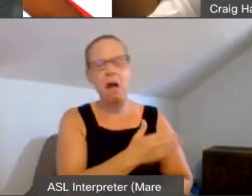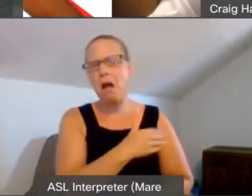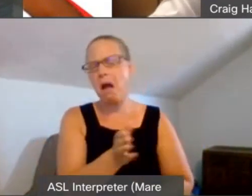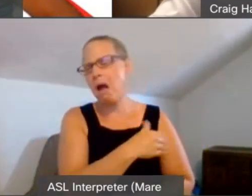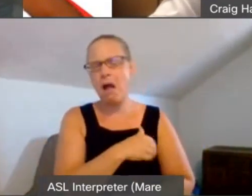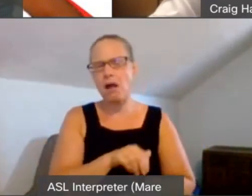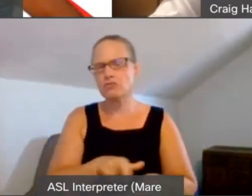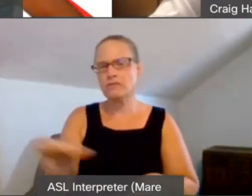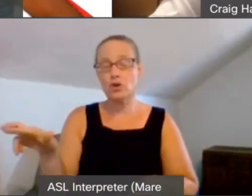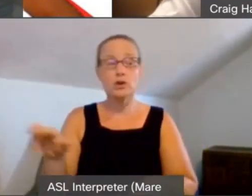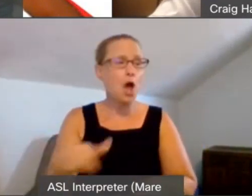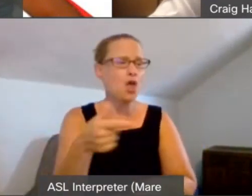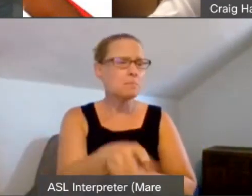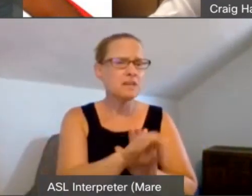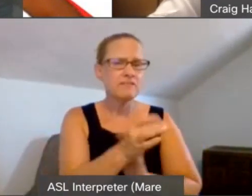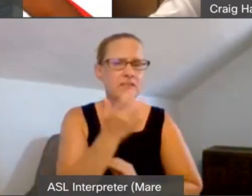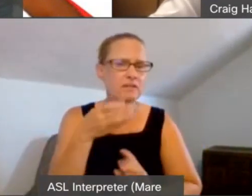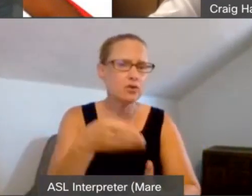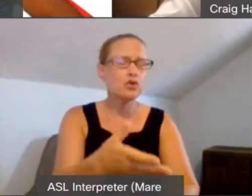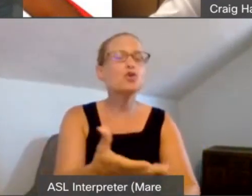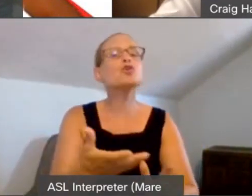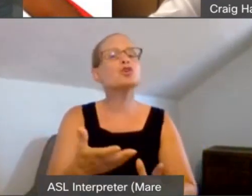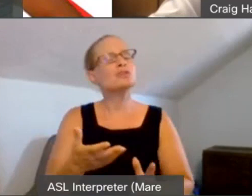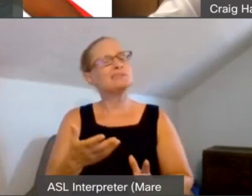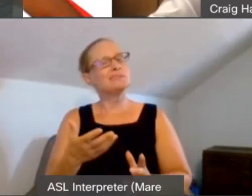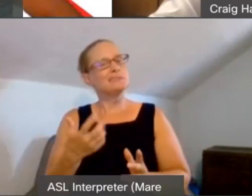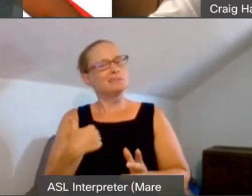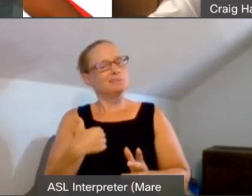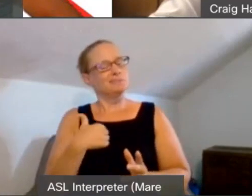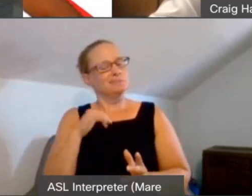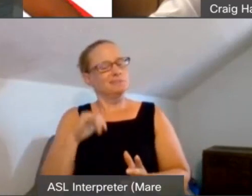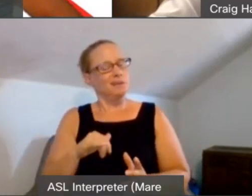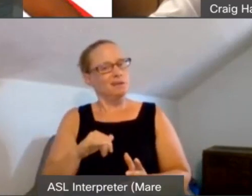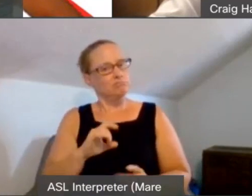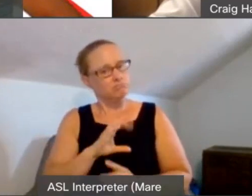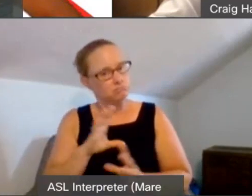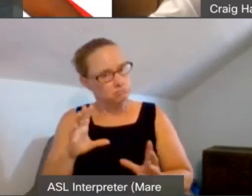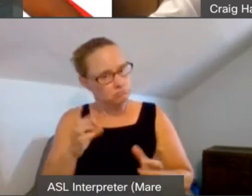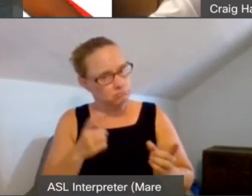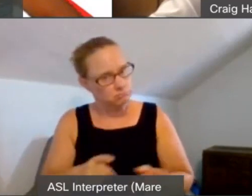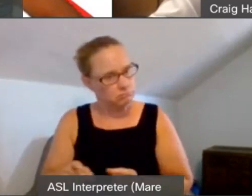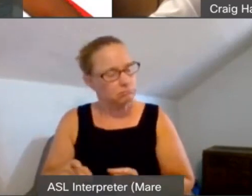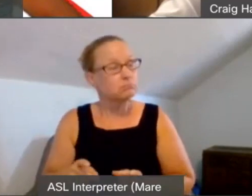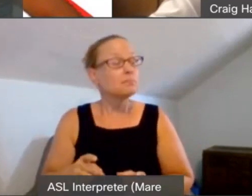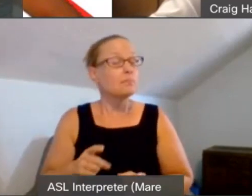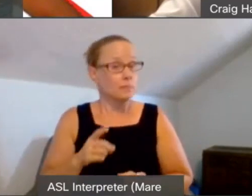and we're learning best practices and when that happens we have to alert our supervisors and our treatment professionals to make